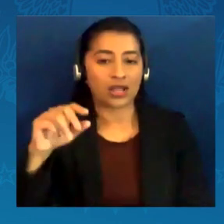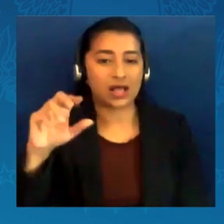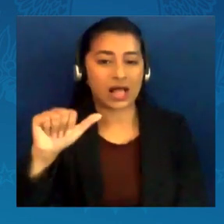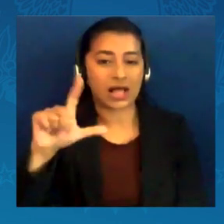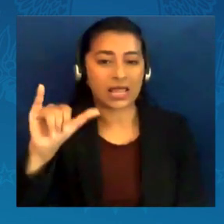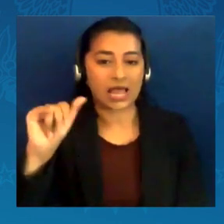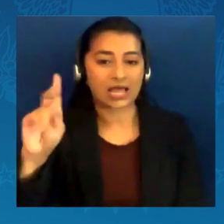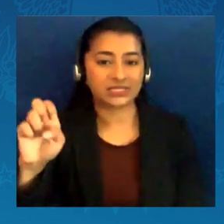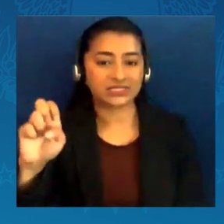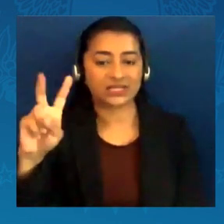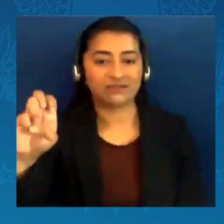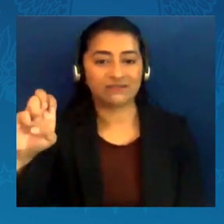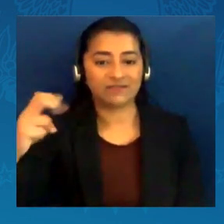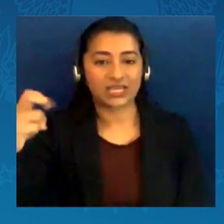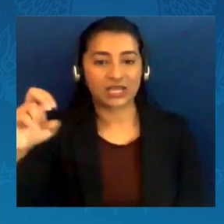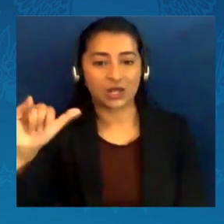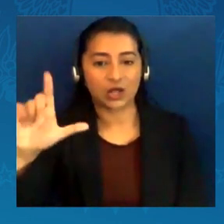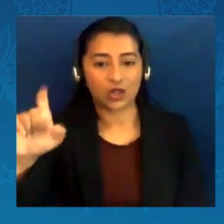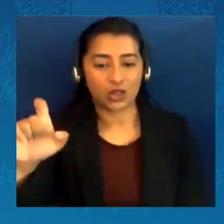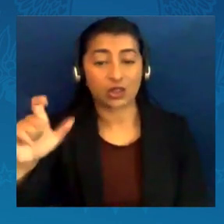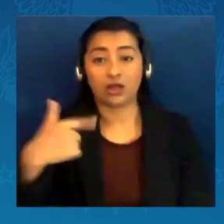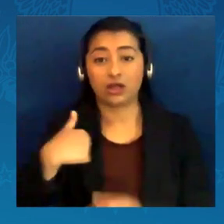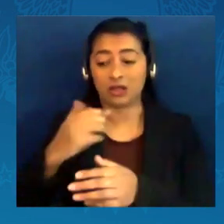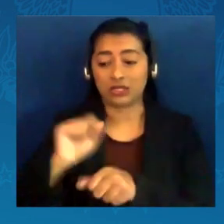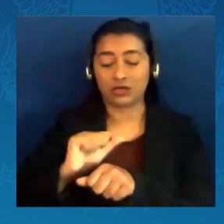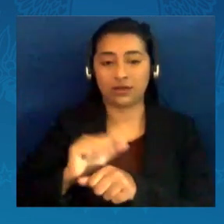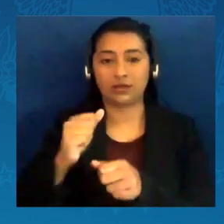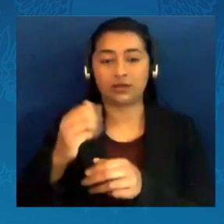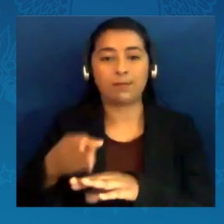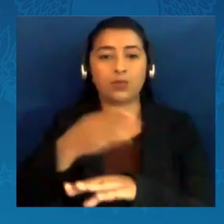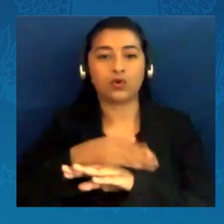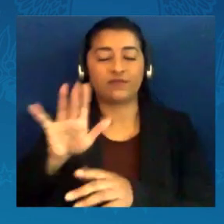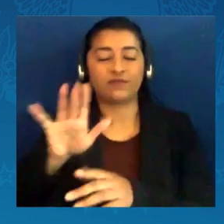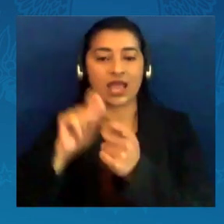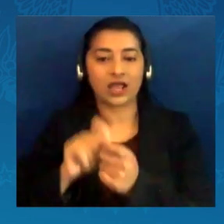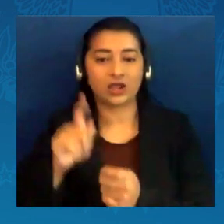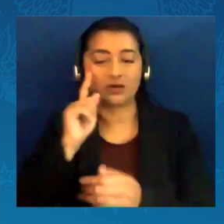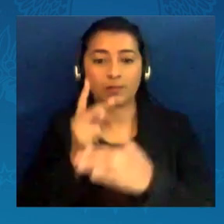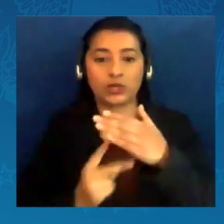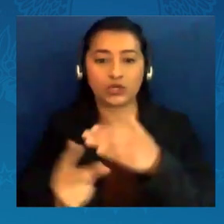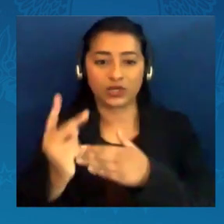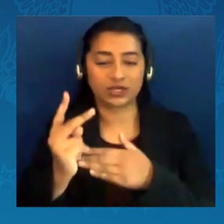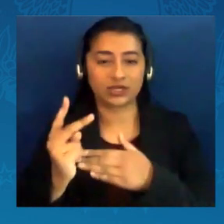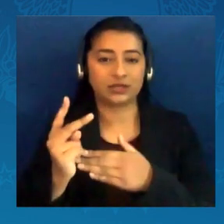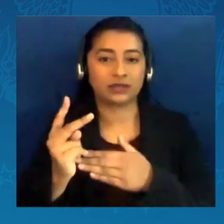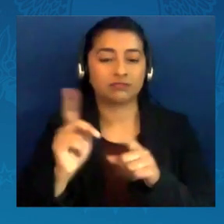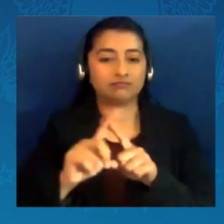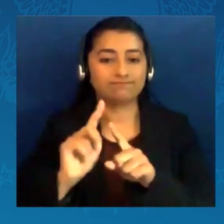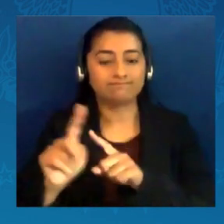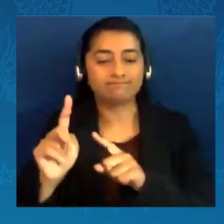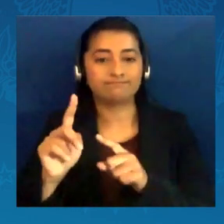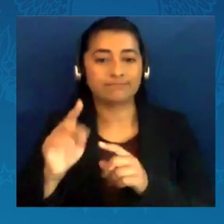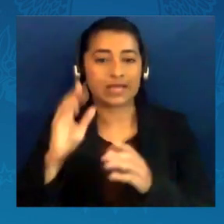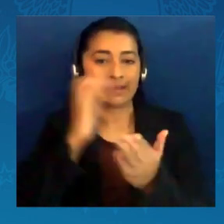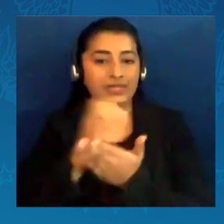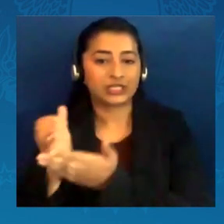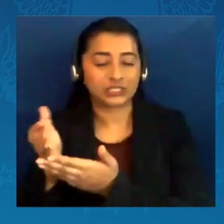was to improve the accuracy of predicting different images. The Vice President: I want to thank you both.